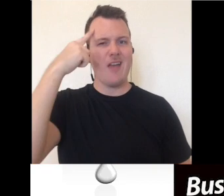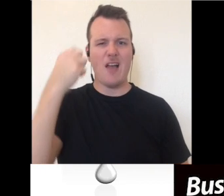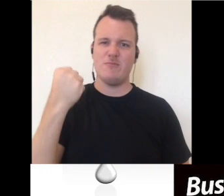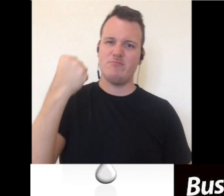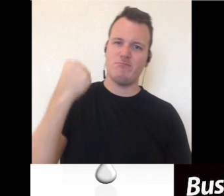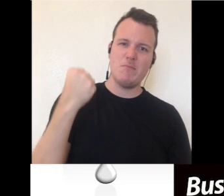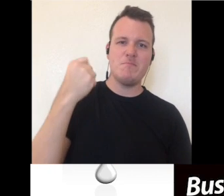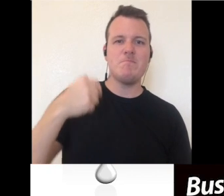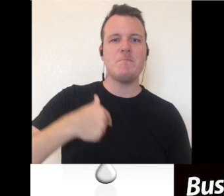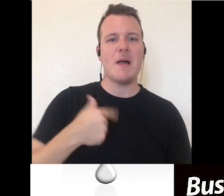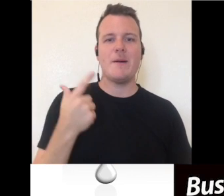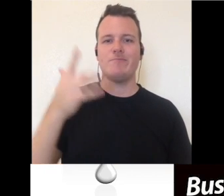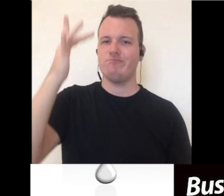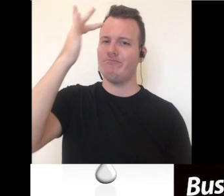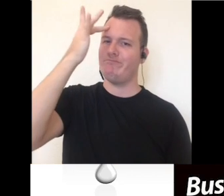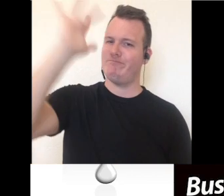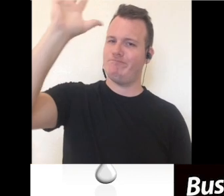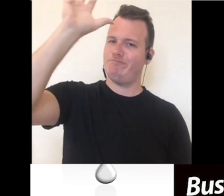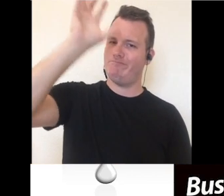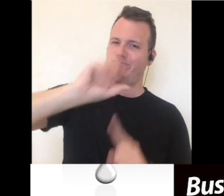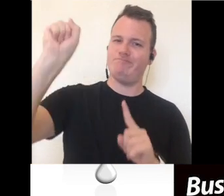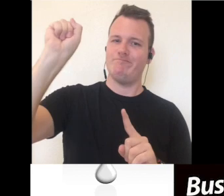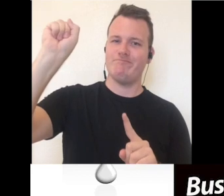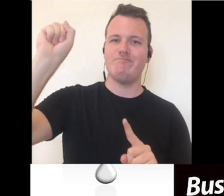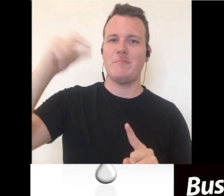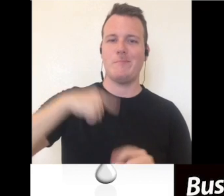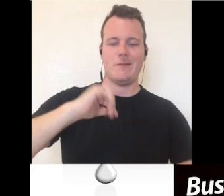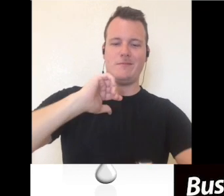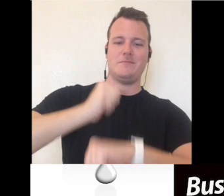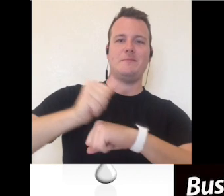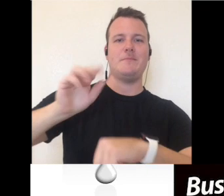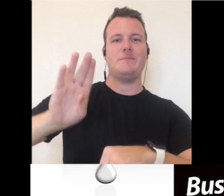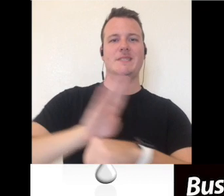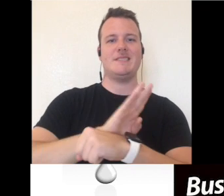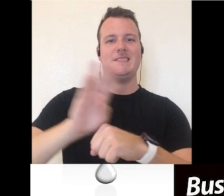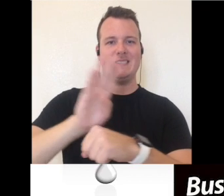boy did we think we were rocket scientists using business planning